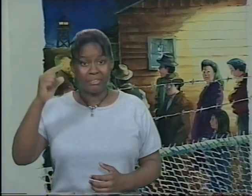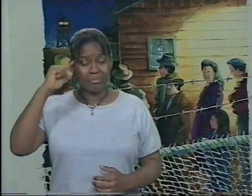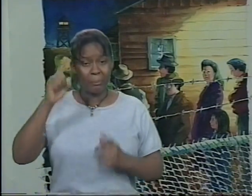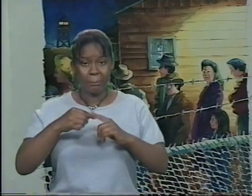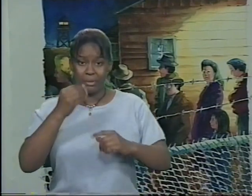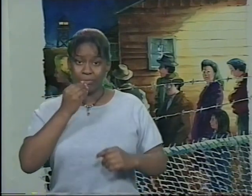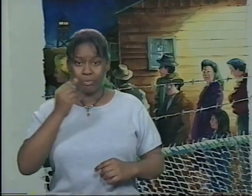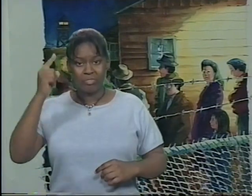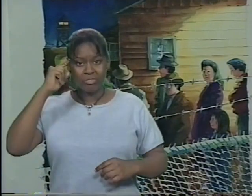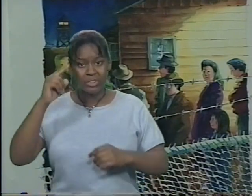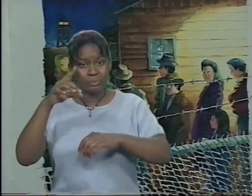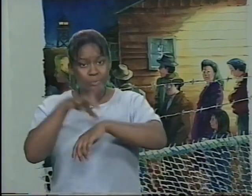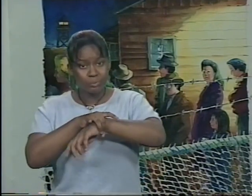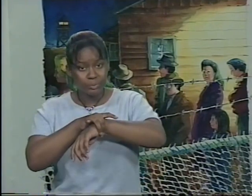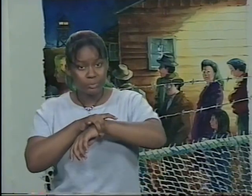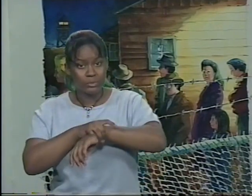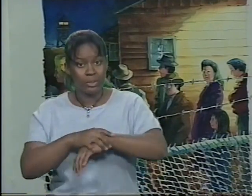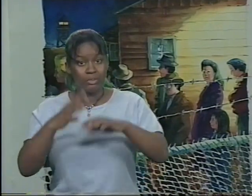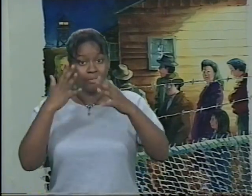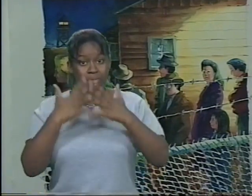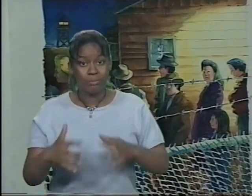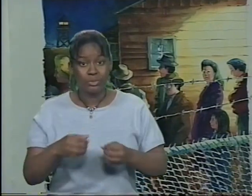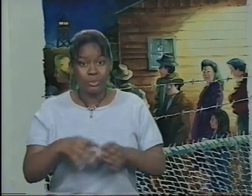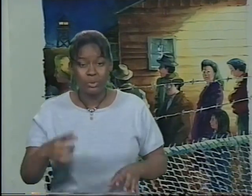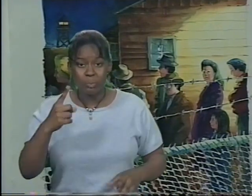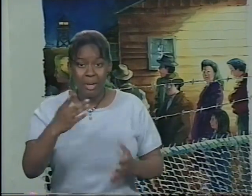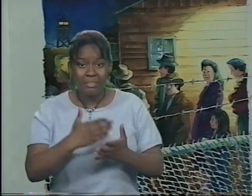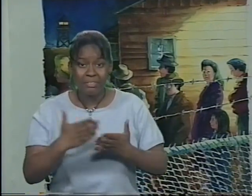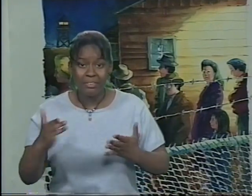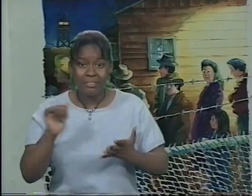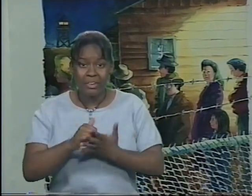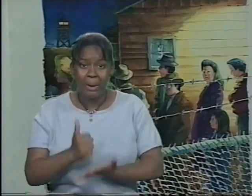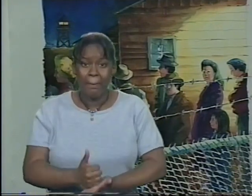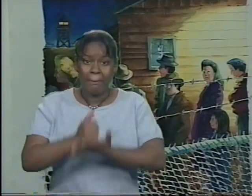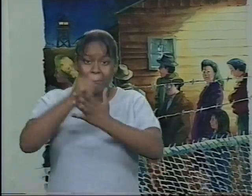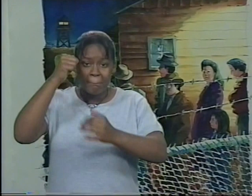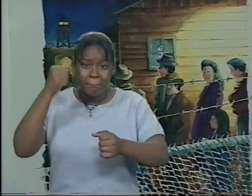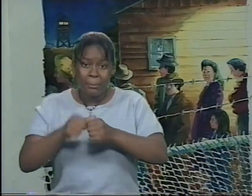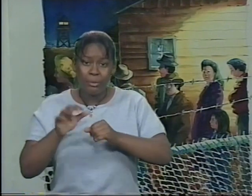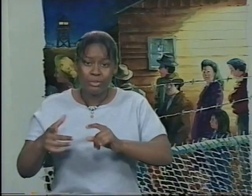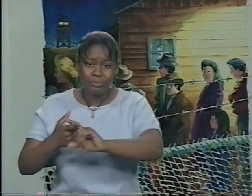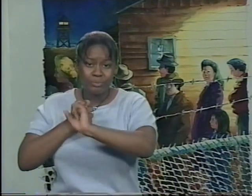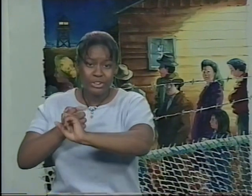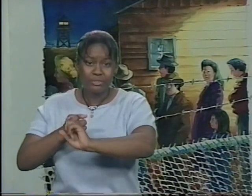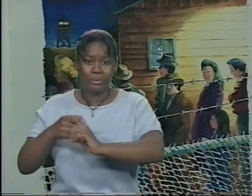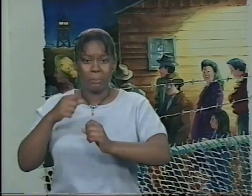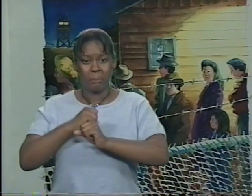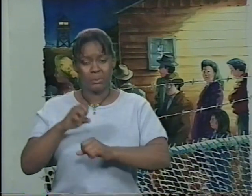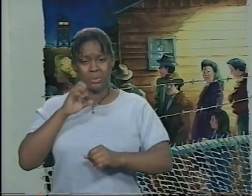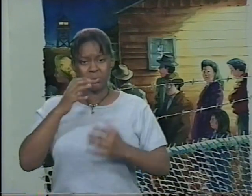and fork. But all she could think of was her bracelet. Already she'd lost the one thing that would help